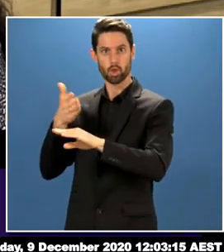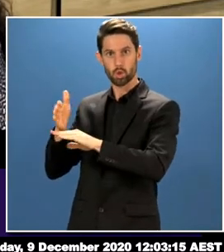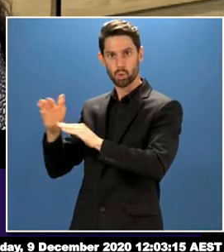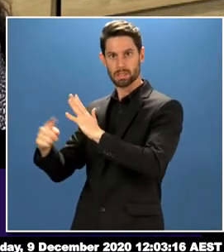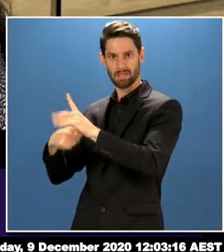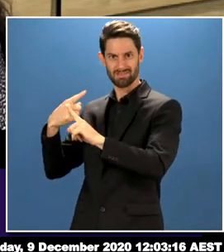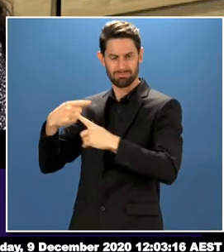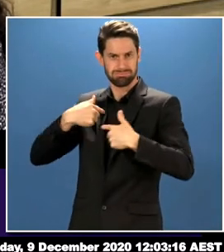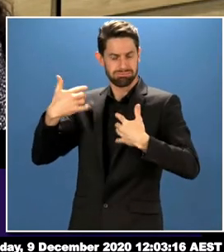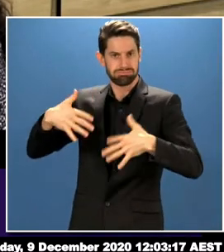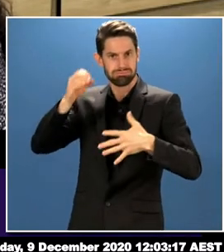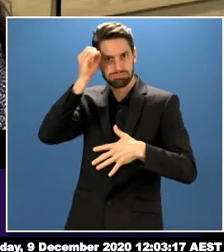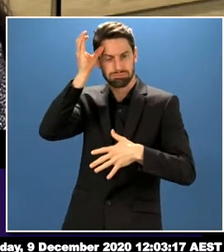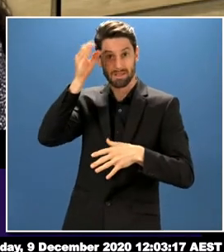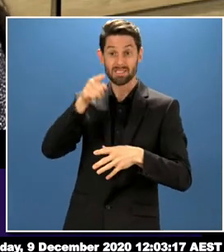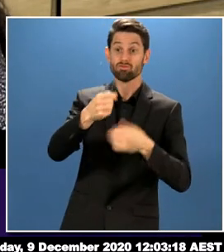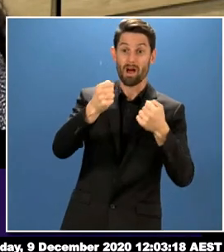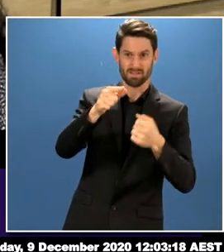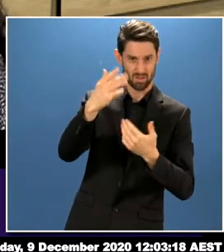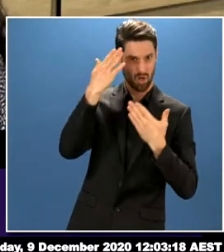in the Income Tax Act.